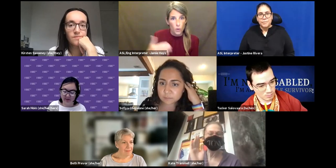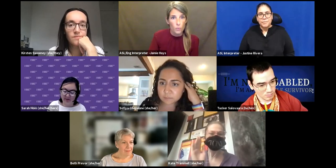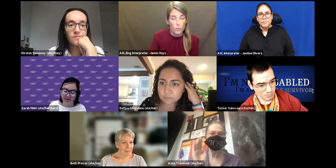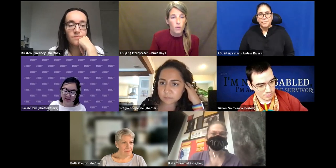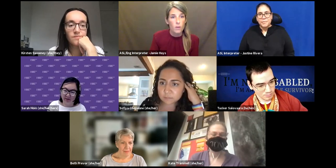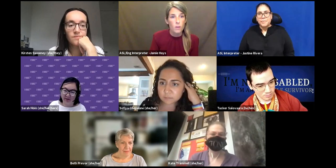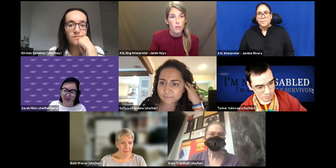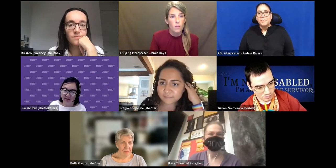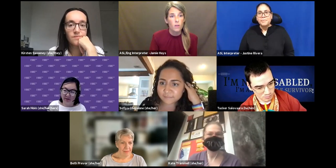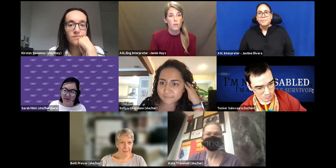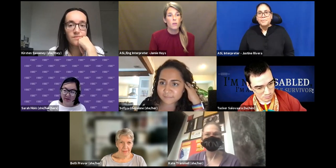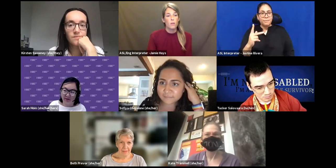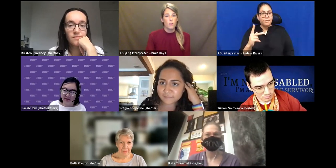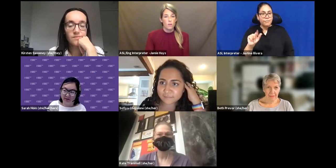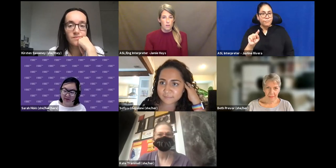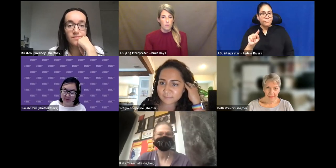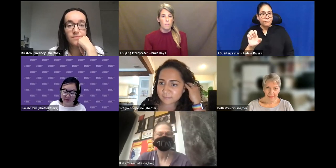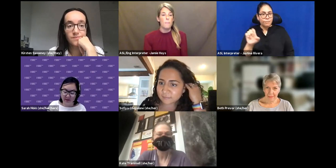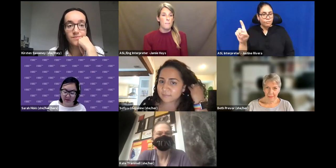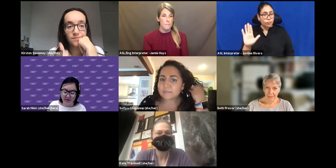Kate Trammell: This is Kate speaking, if I can briefly jump